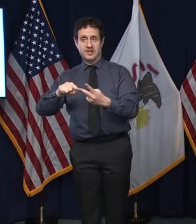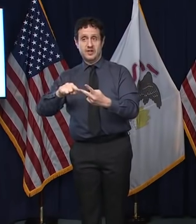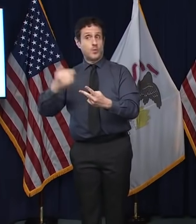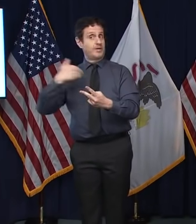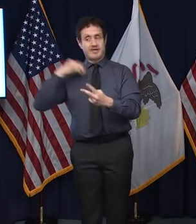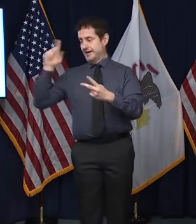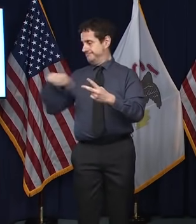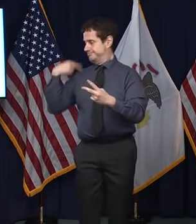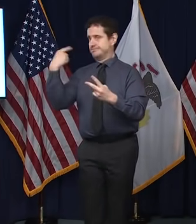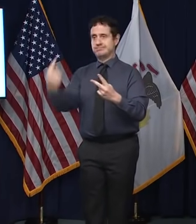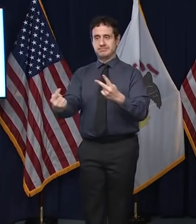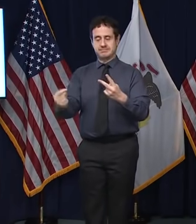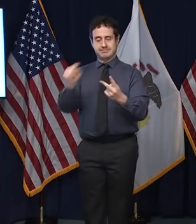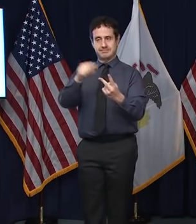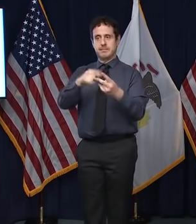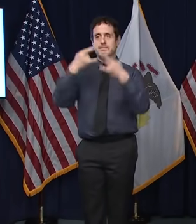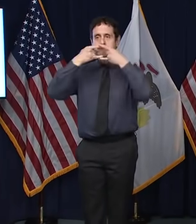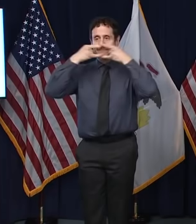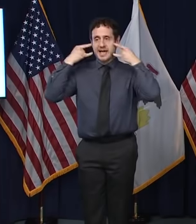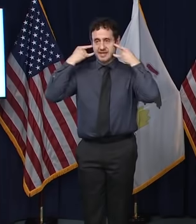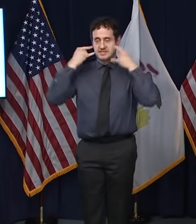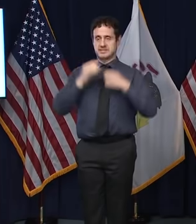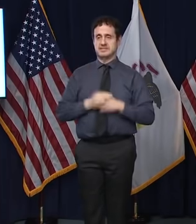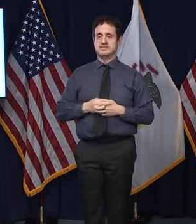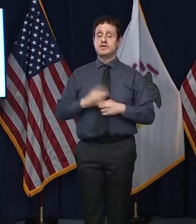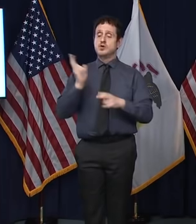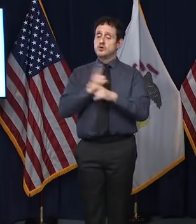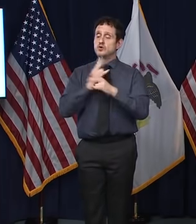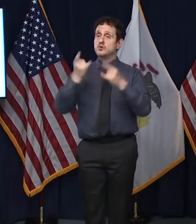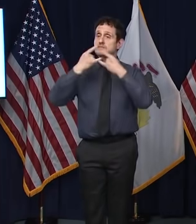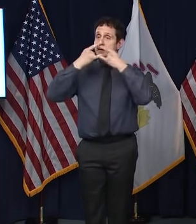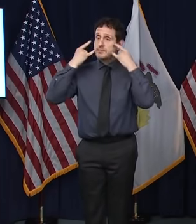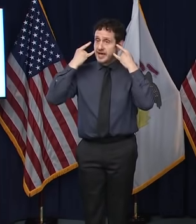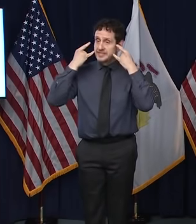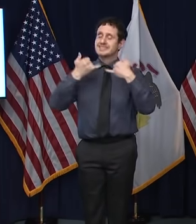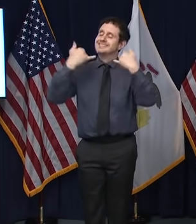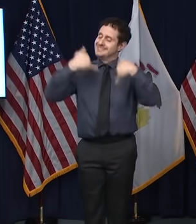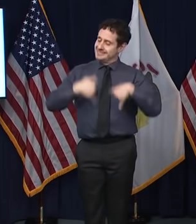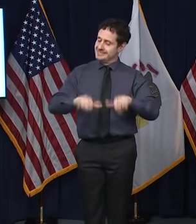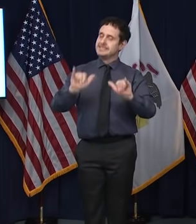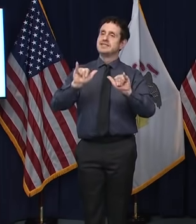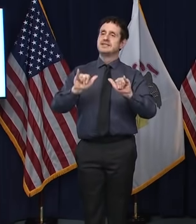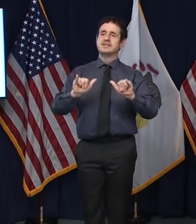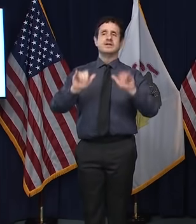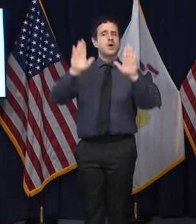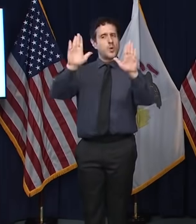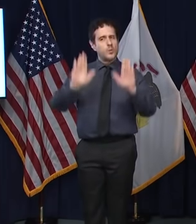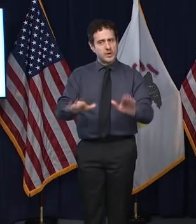the other effective tool that